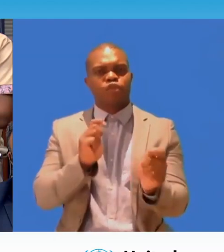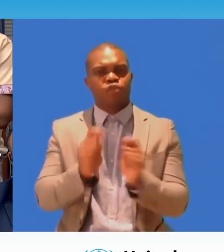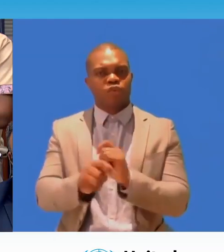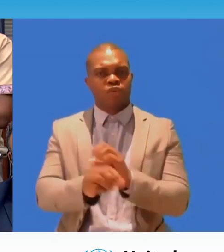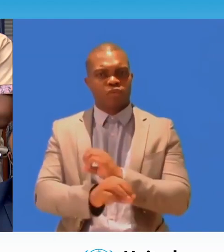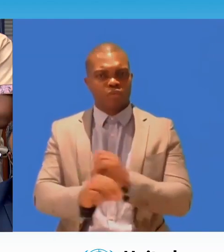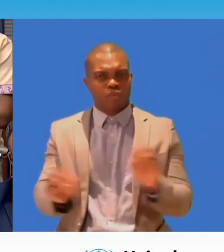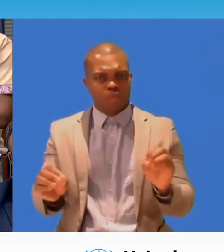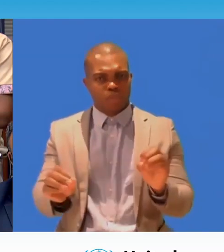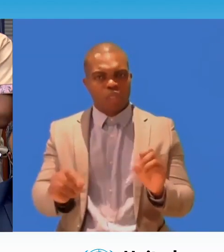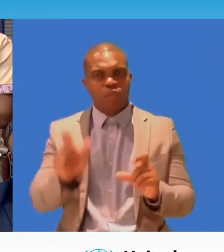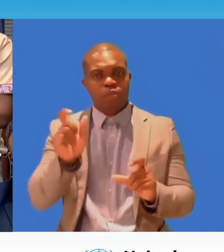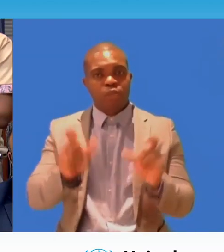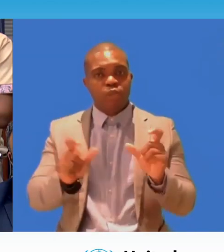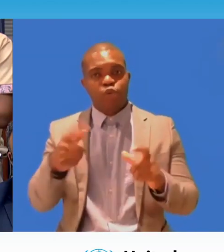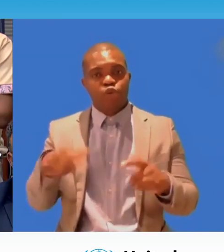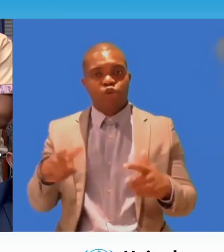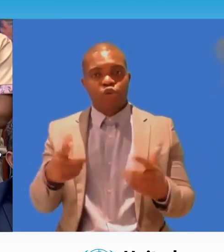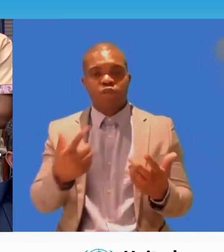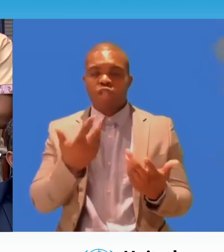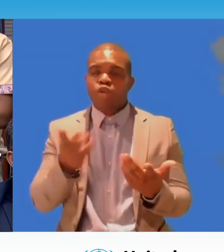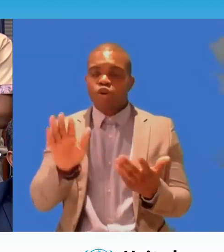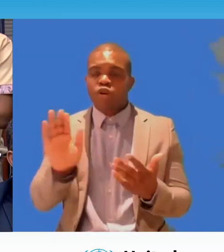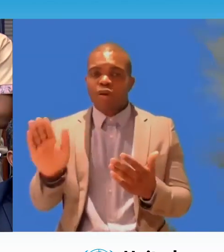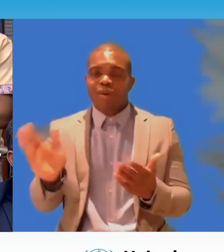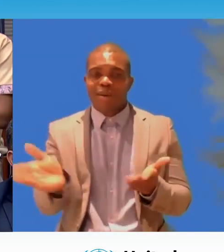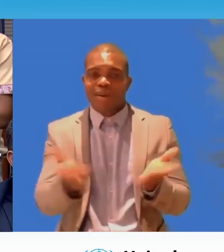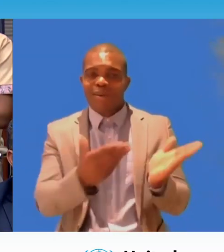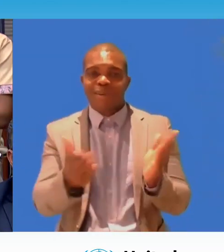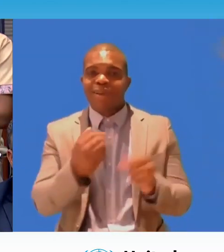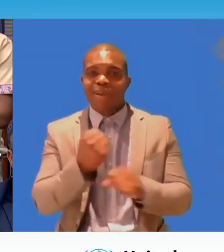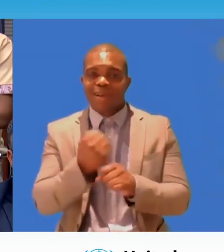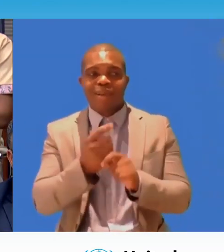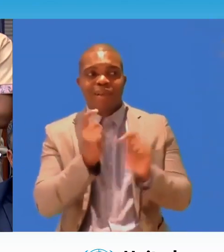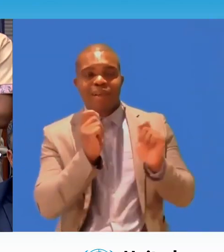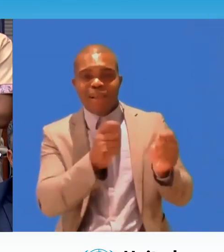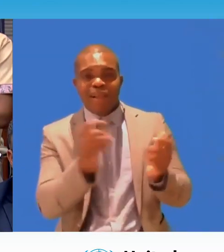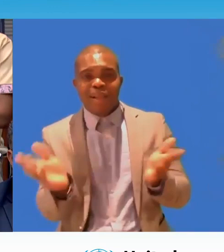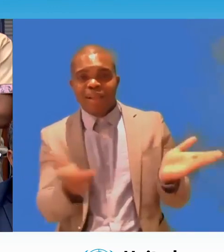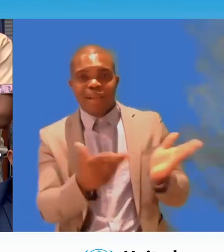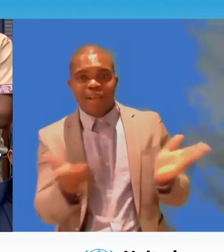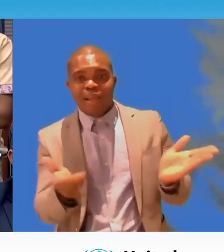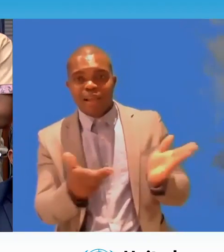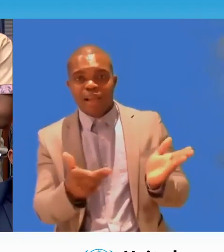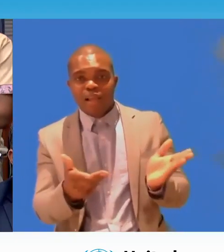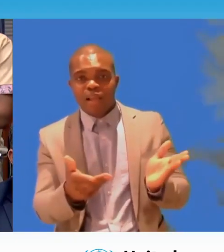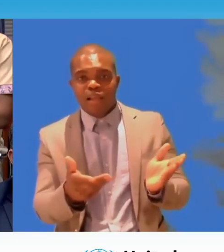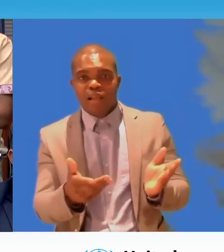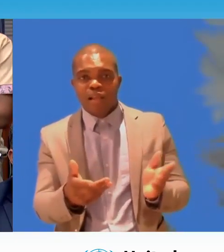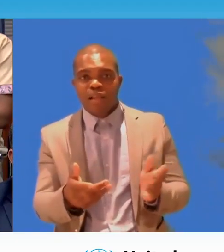apply for employment but once they come into the uh uh into the local where they get an